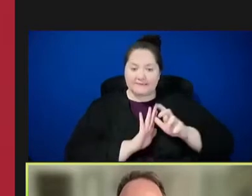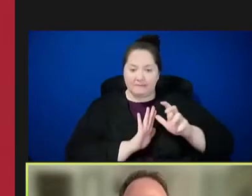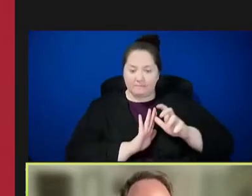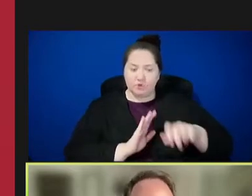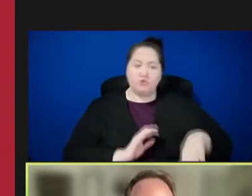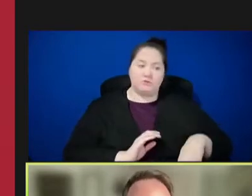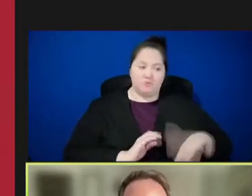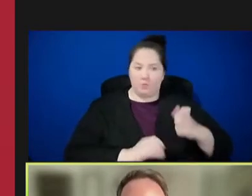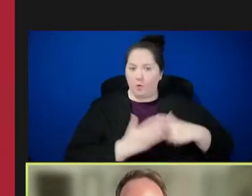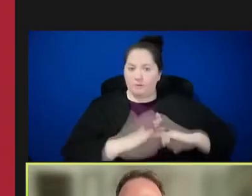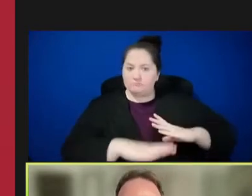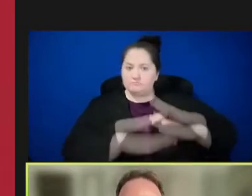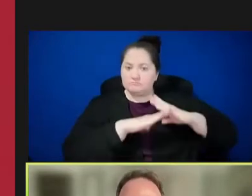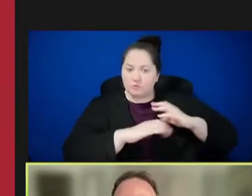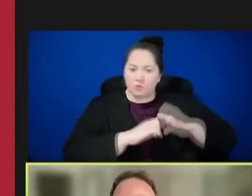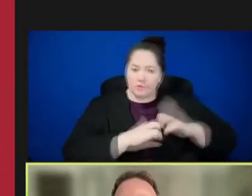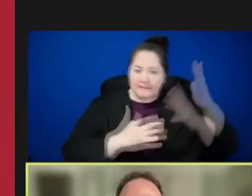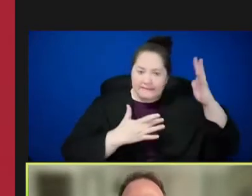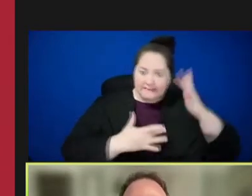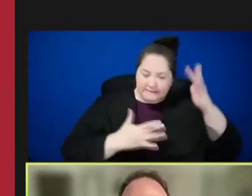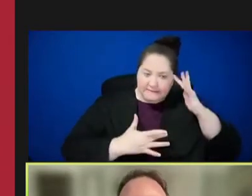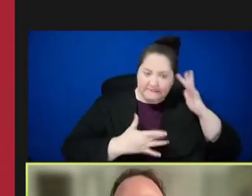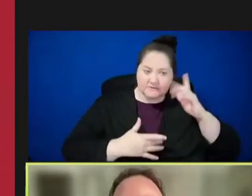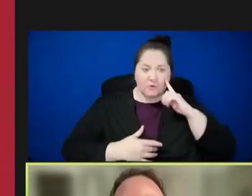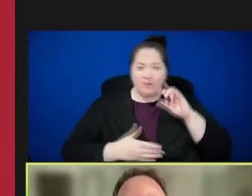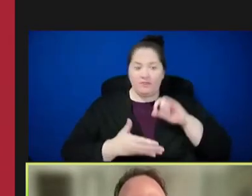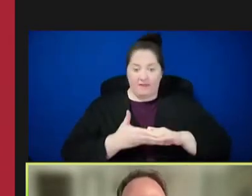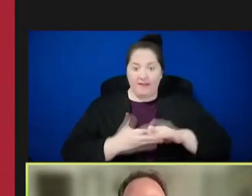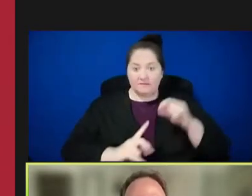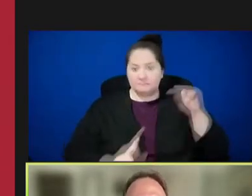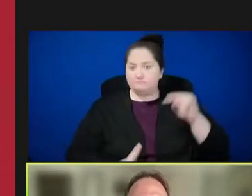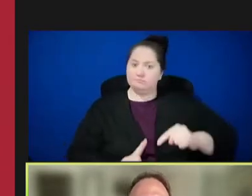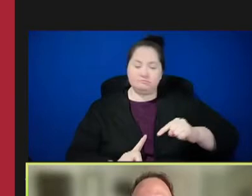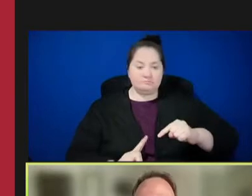This is where the rubber hits the road in vaccination, either therapeutic or